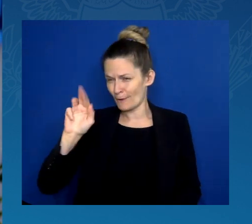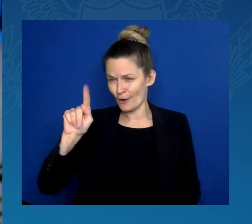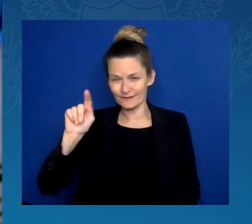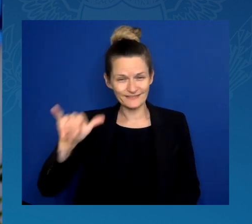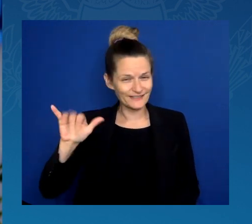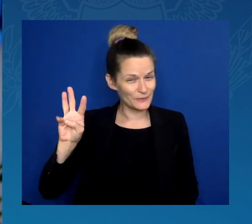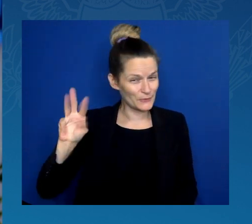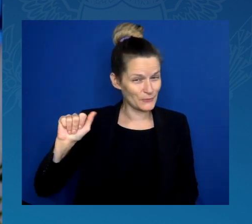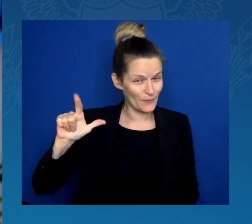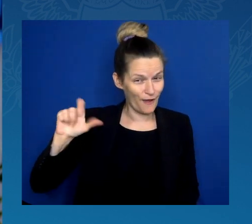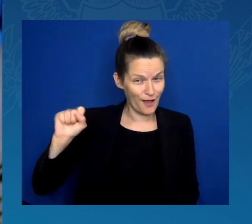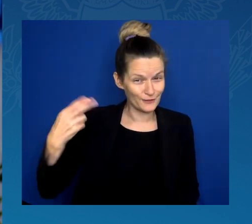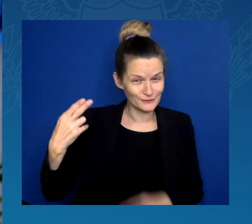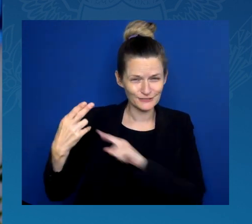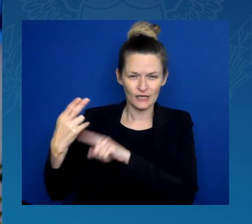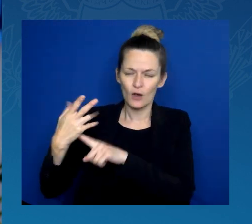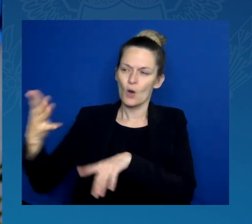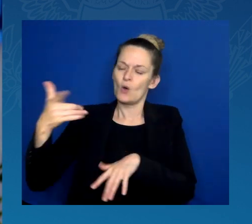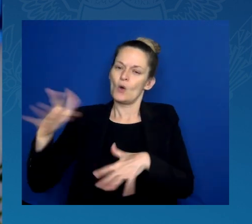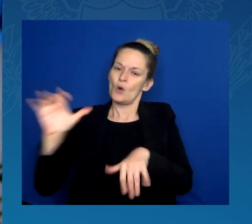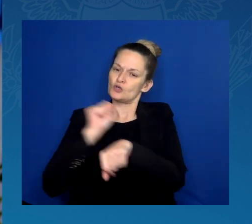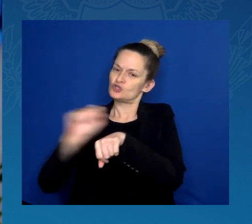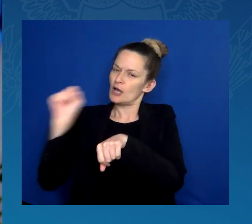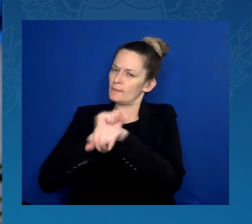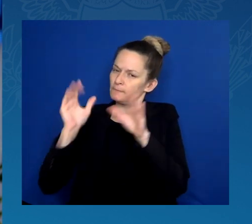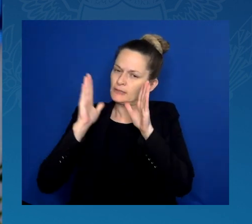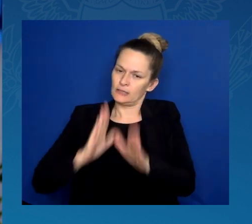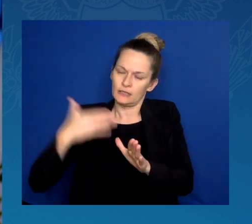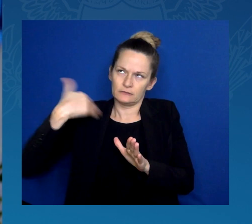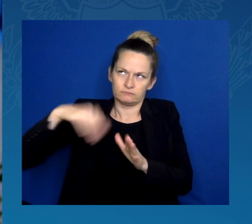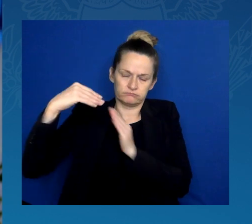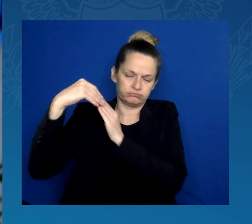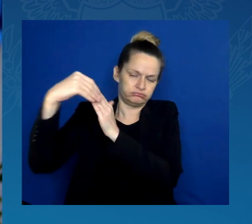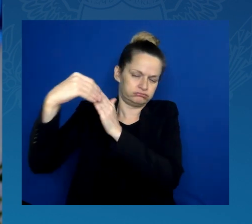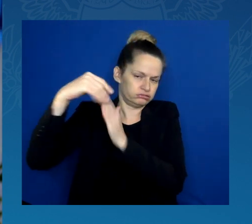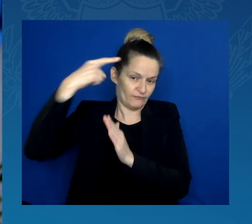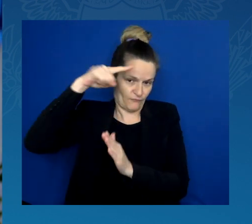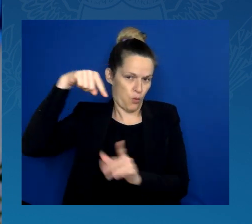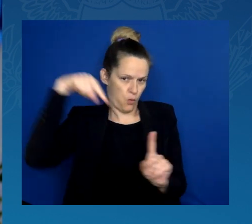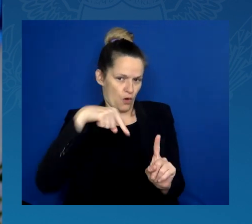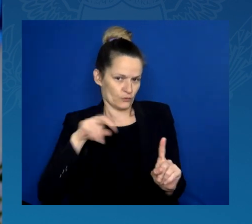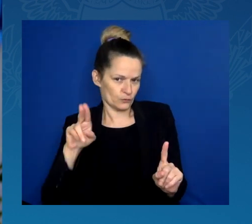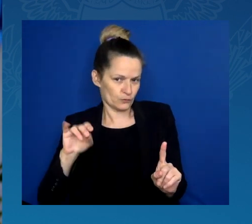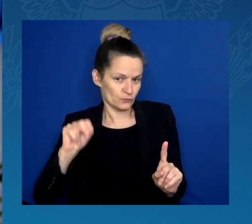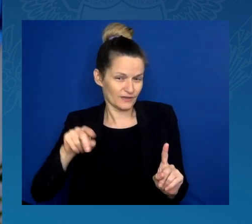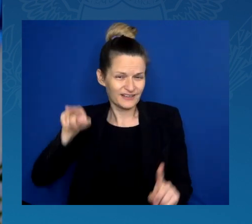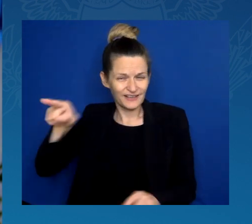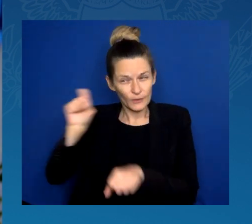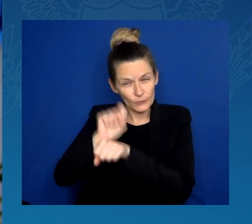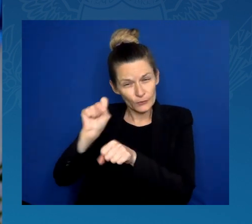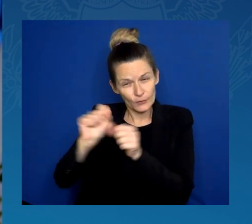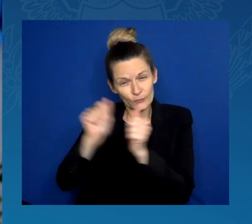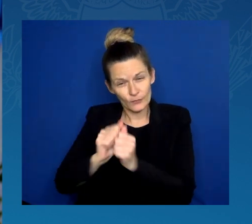where he and I met with a group of Google contractors, programmers who code.